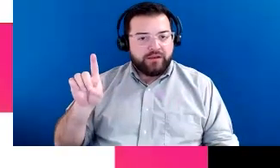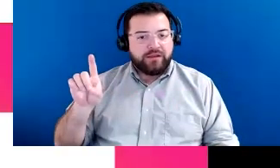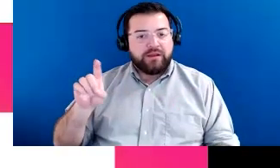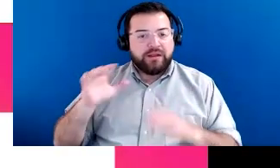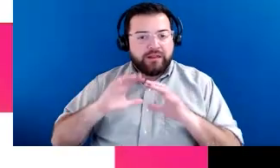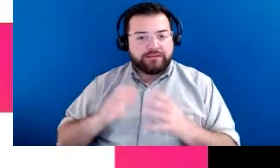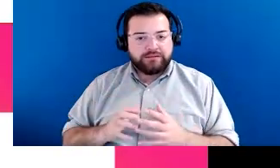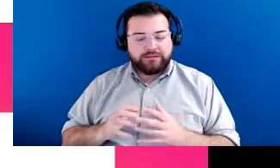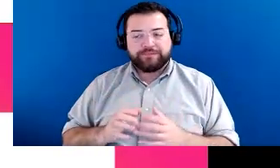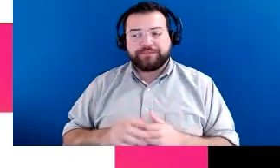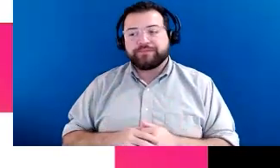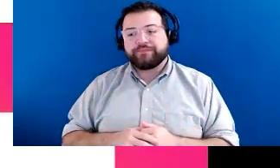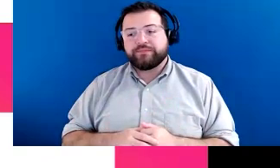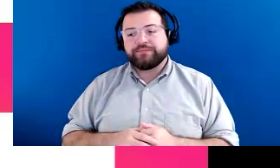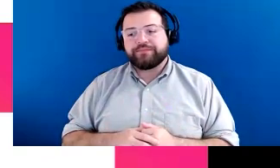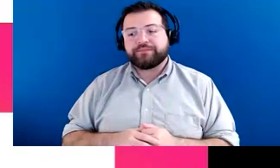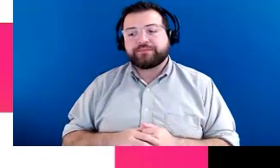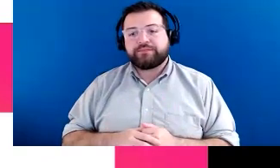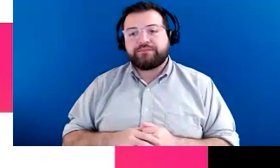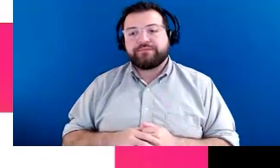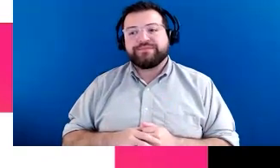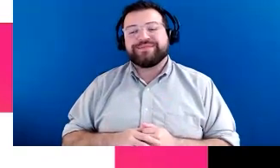One thing